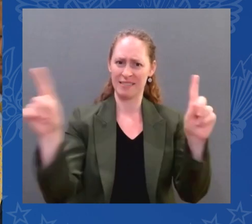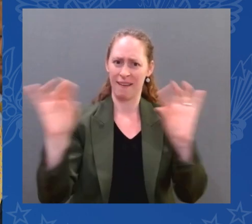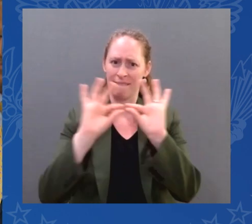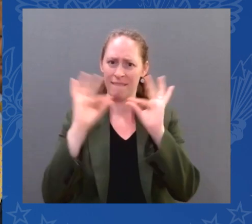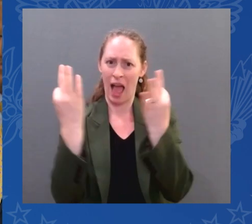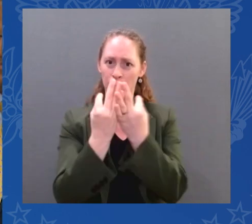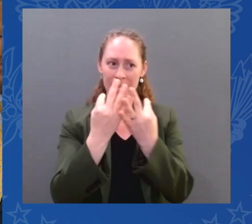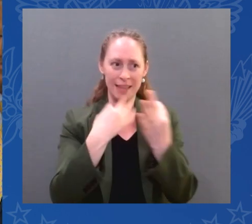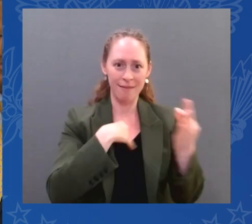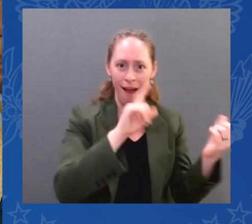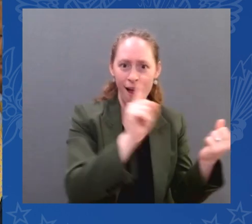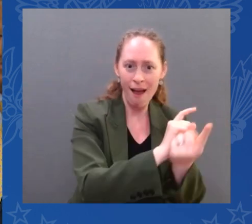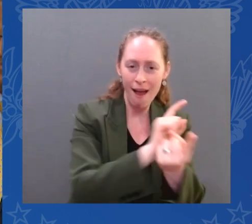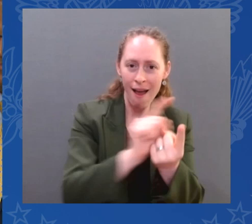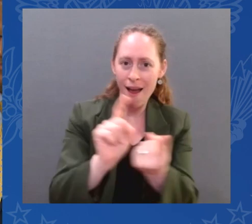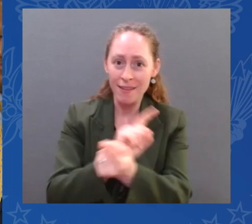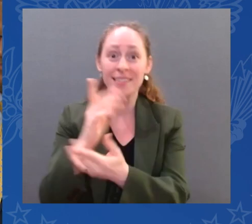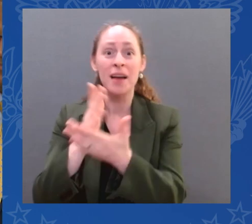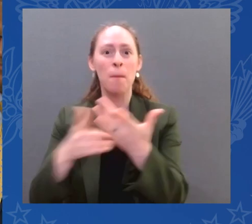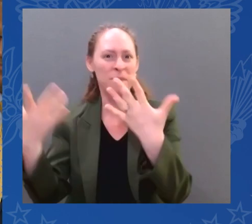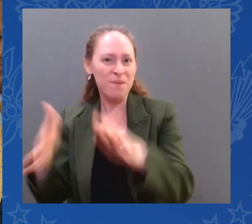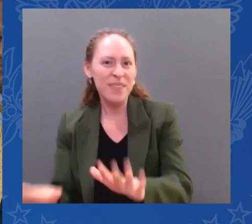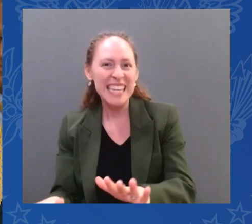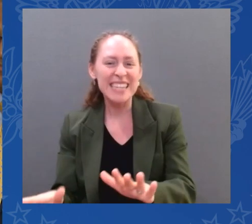and, finally, COVID-19 vaccinations for children